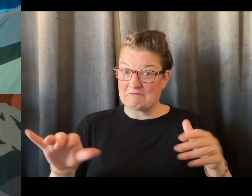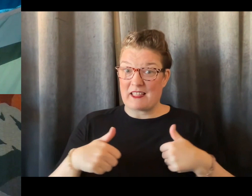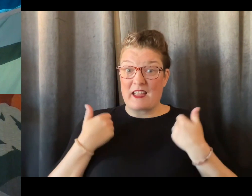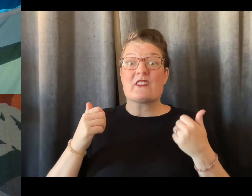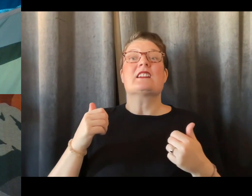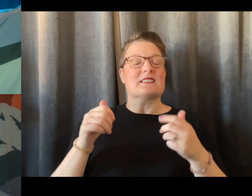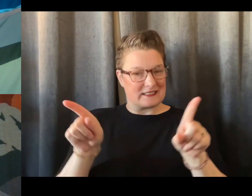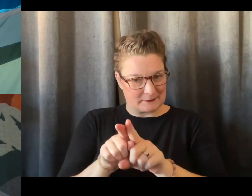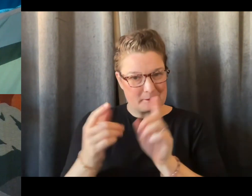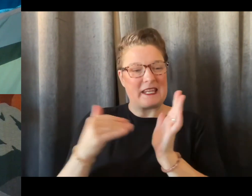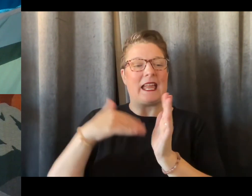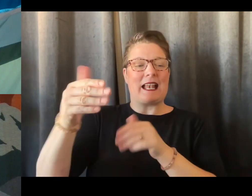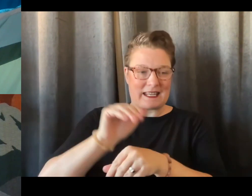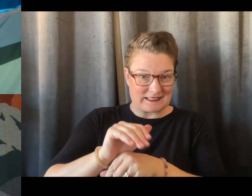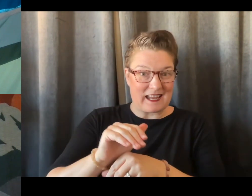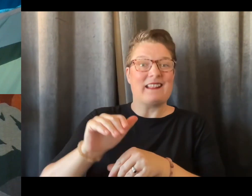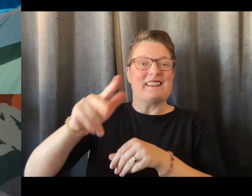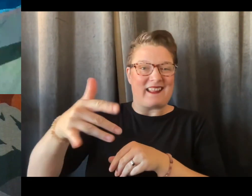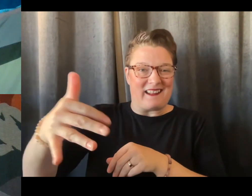the next night and still no one died. No one died.